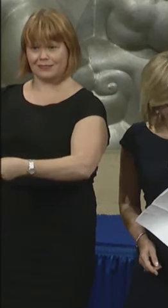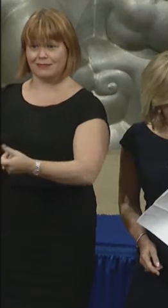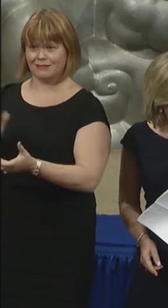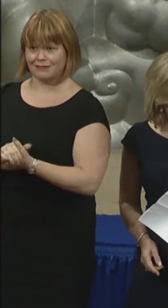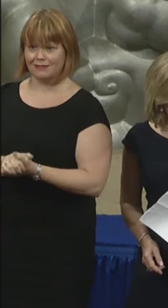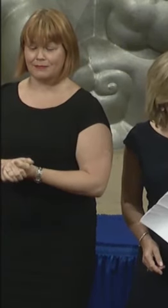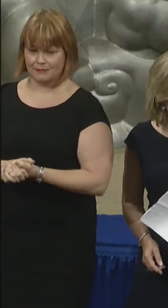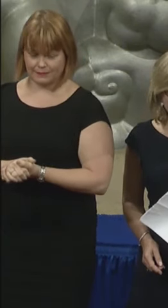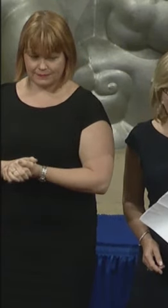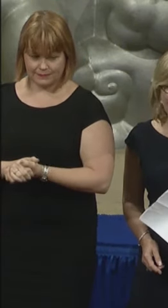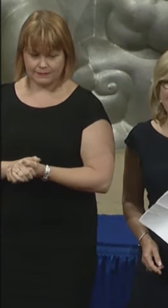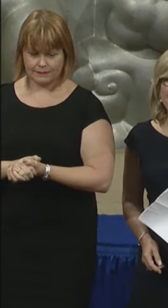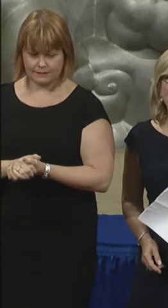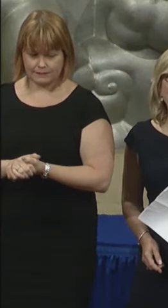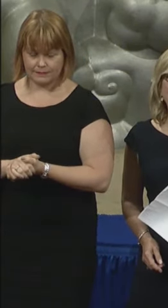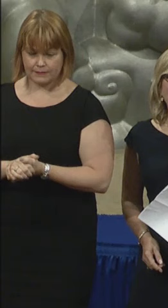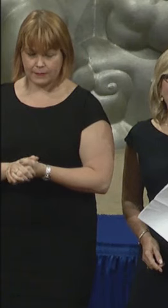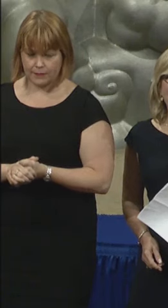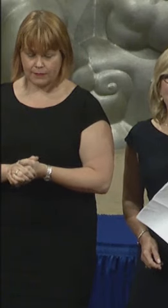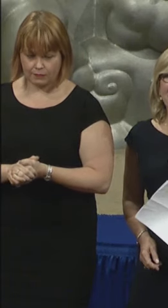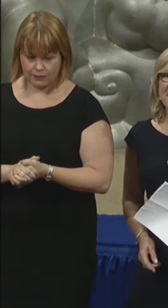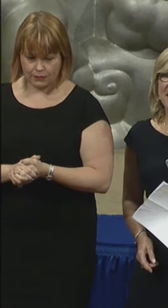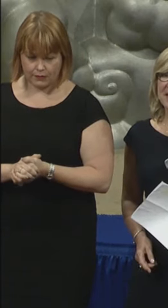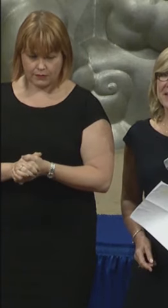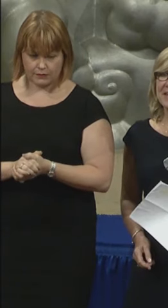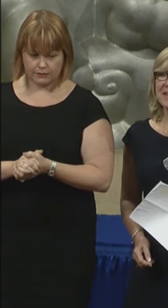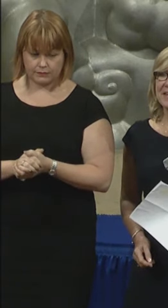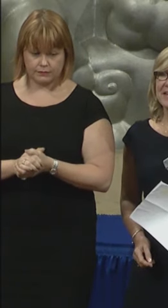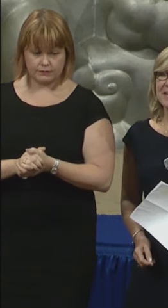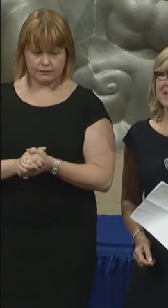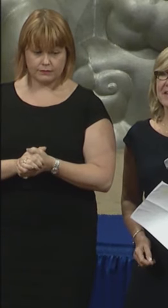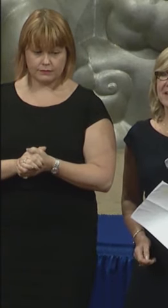AND TYPICALLY, THAT IS THE END OF THE CONVERSATION,